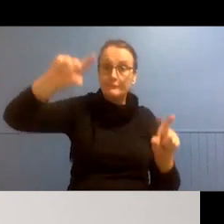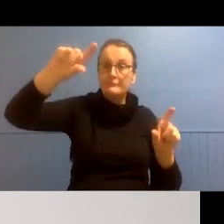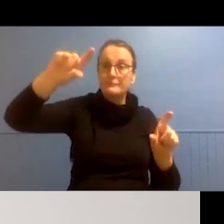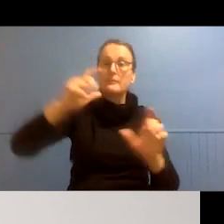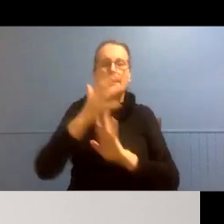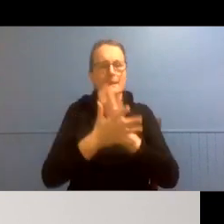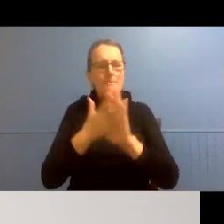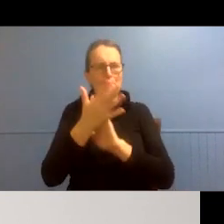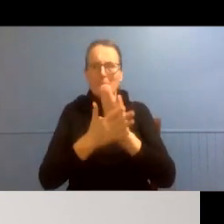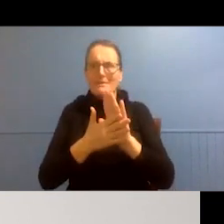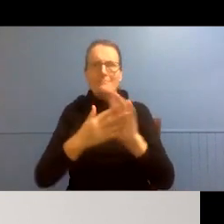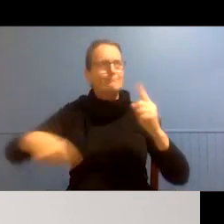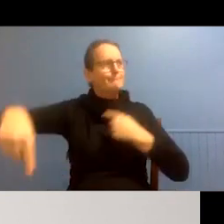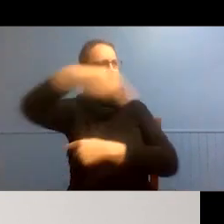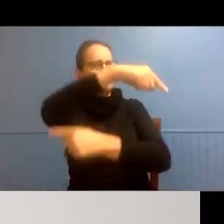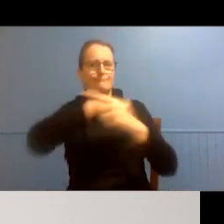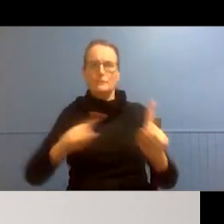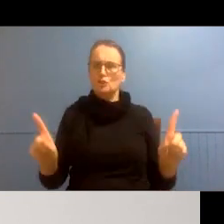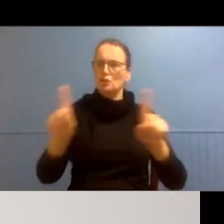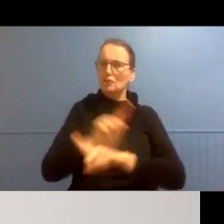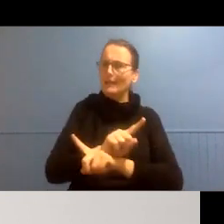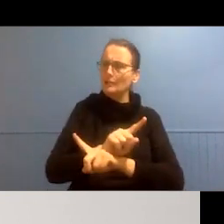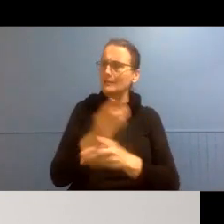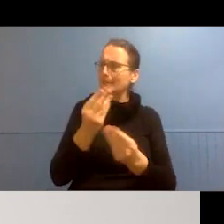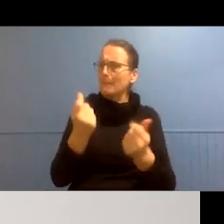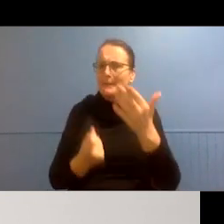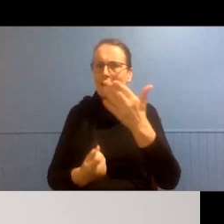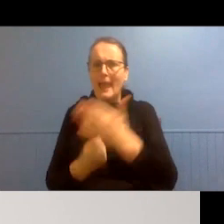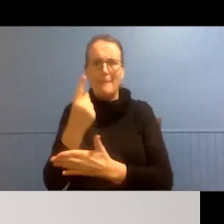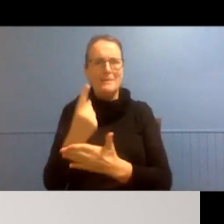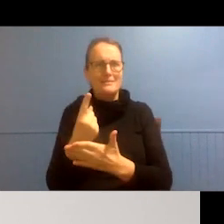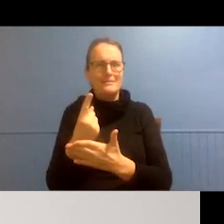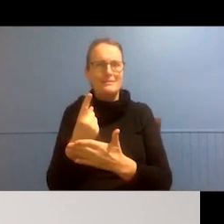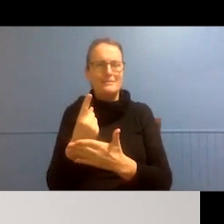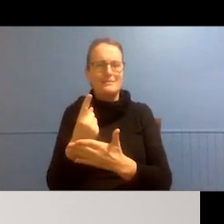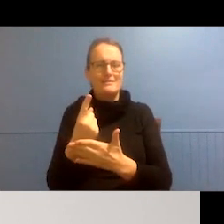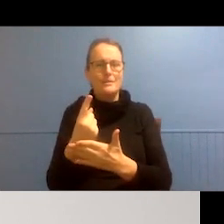environment. A shift that happens. You notice when you're coming close